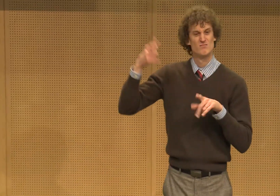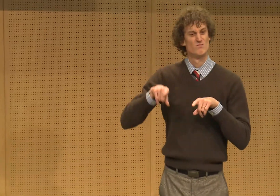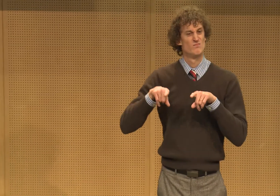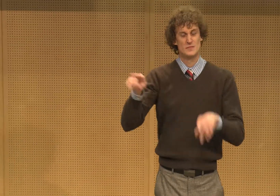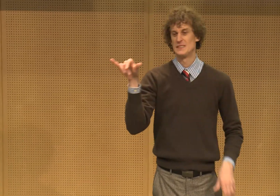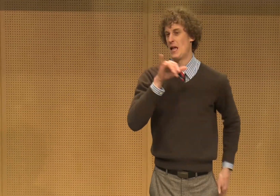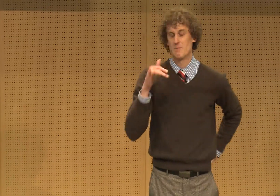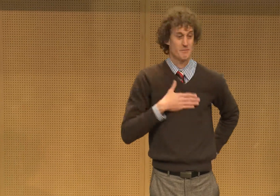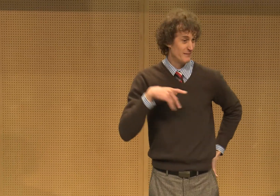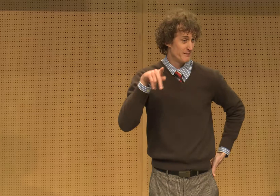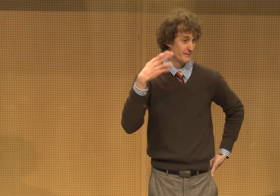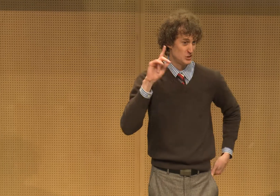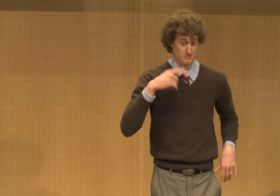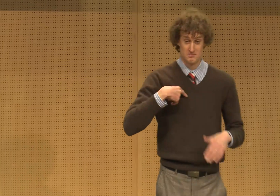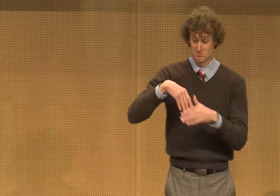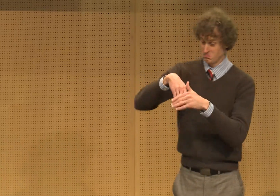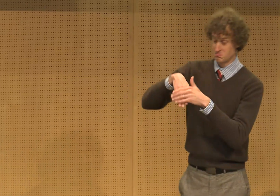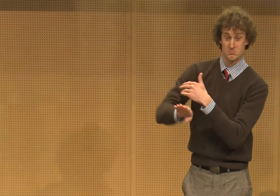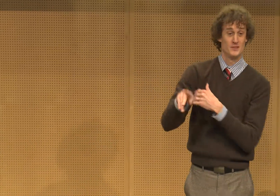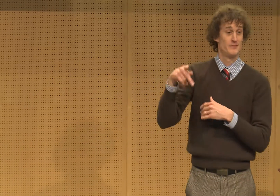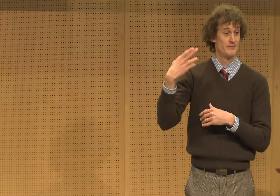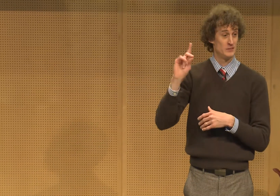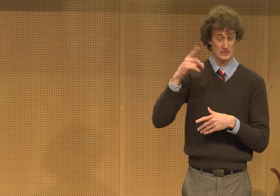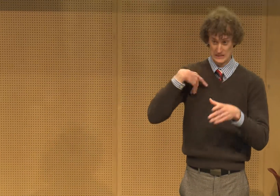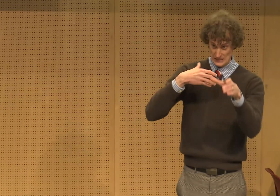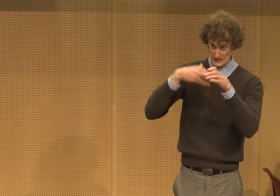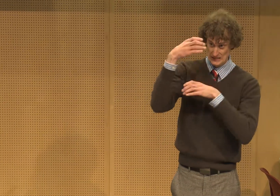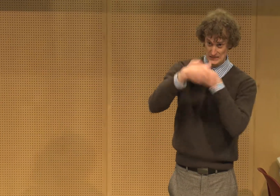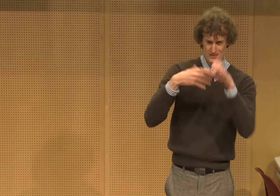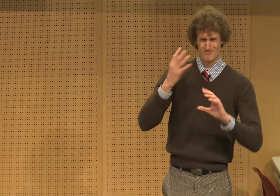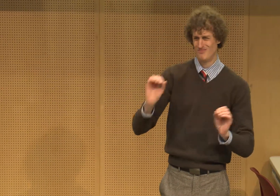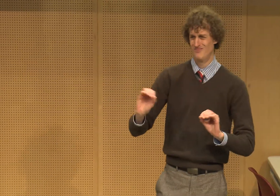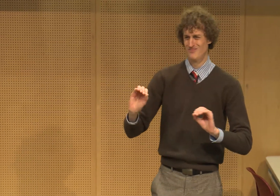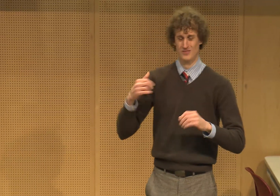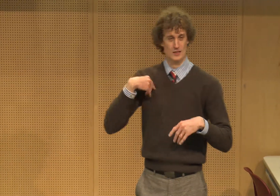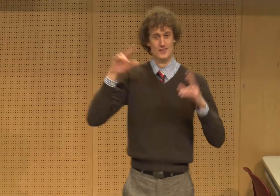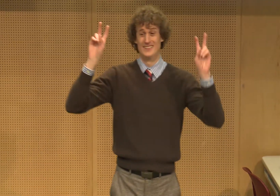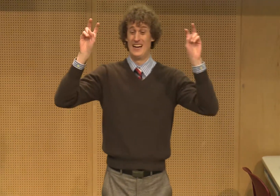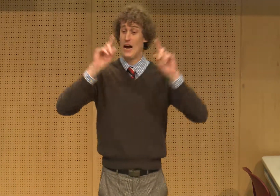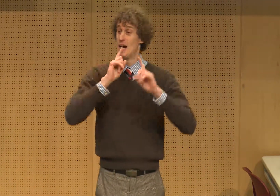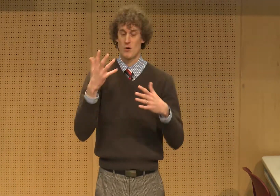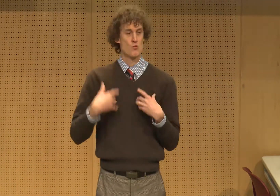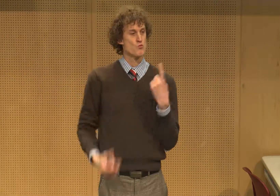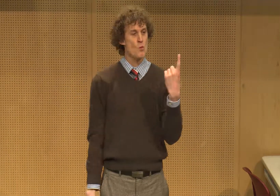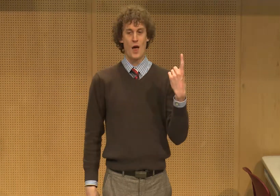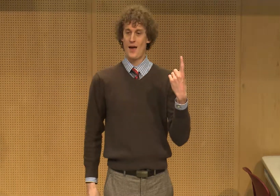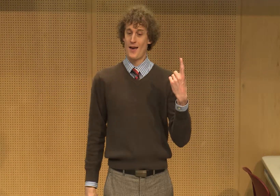so that's how I view my PhD. In my PhD, you know...